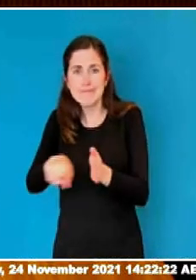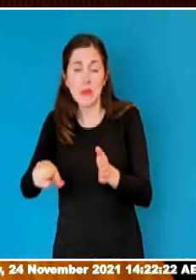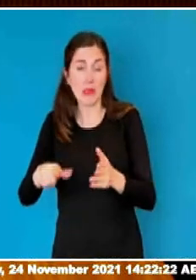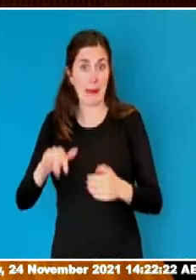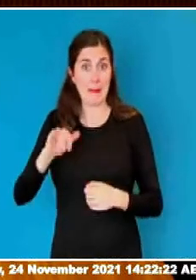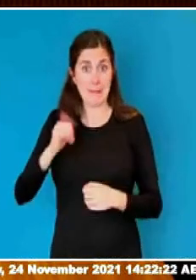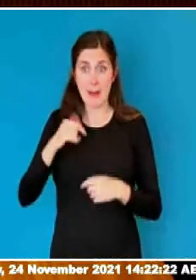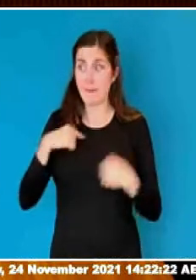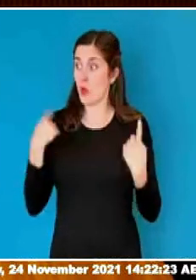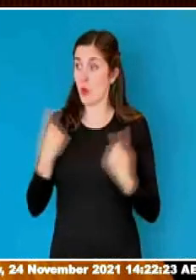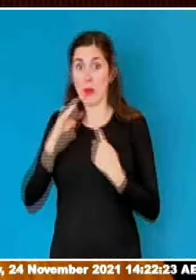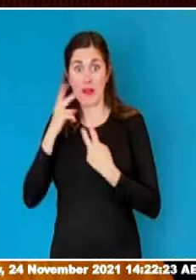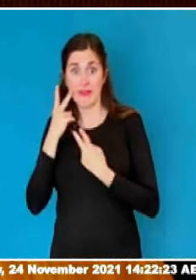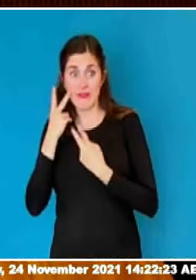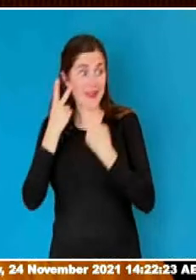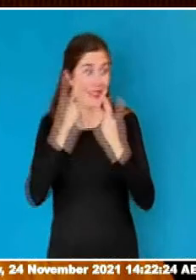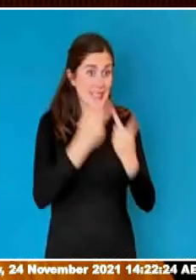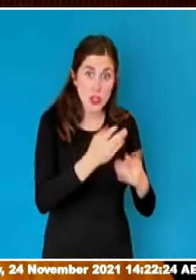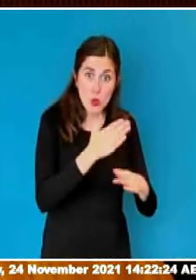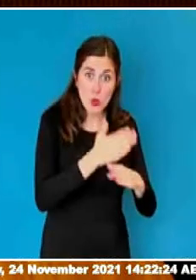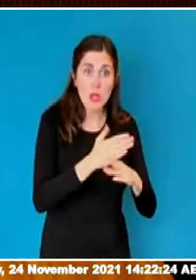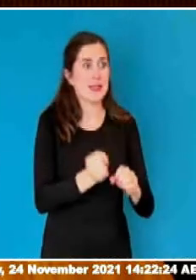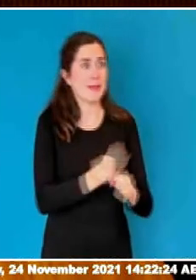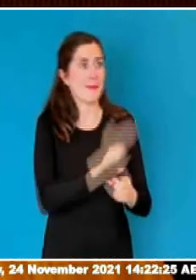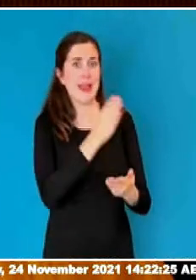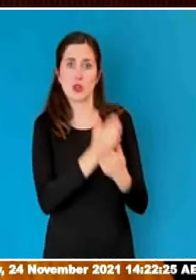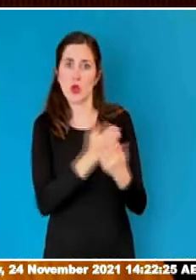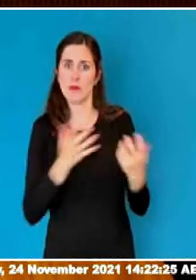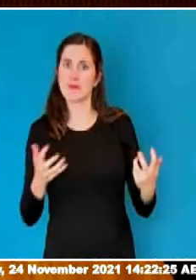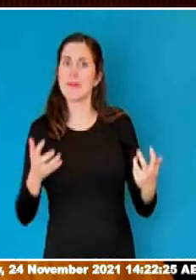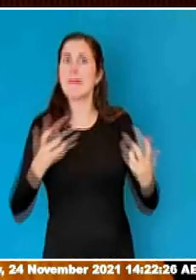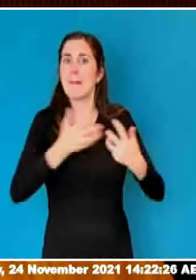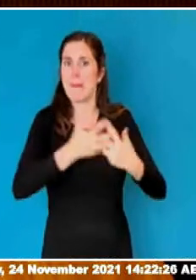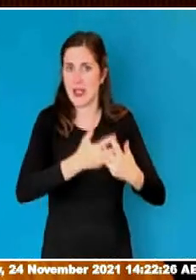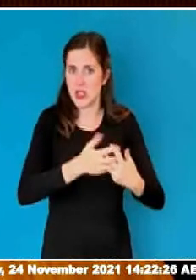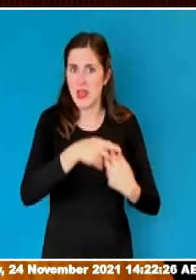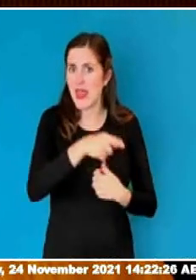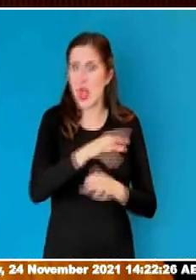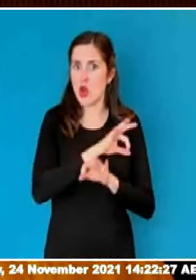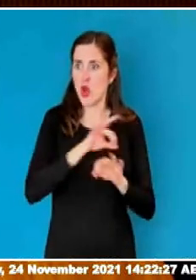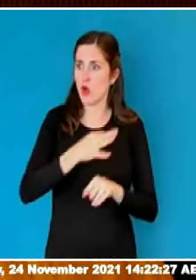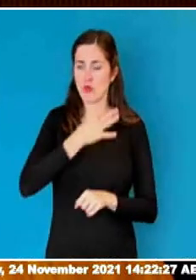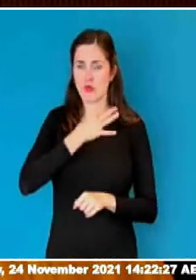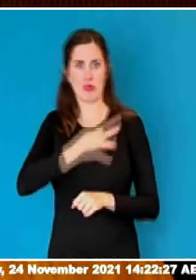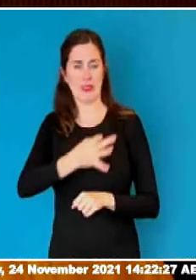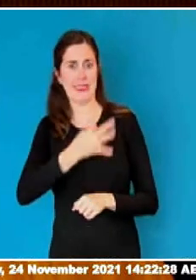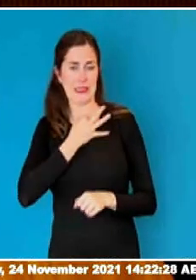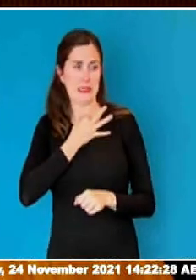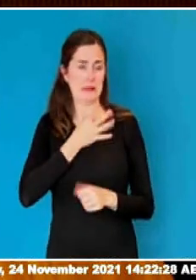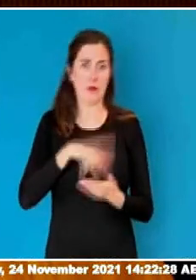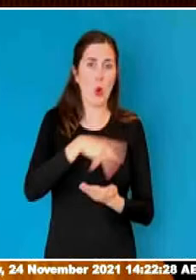were being met, particularly in circumstances around being able to exit a workplace in the event of an emergency.